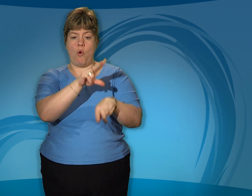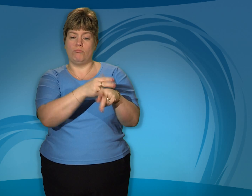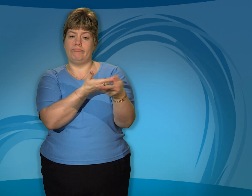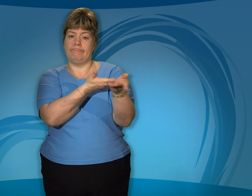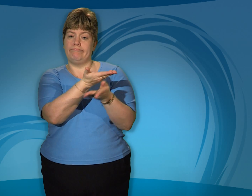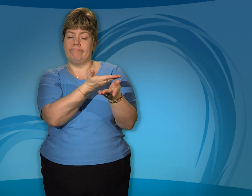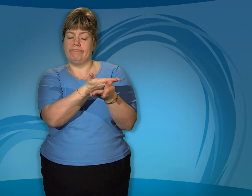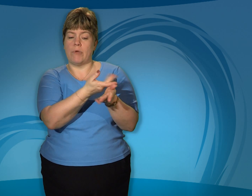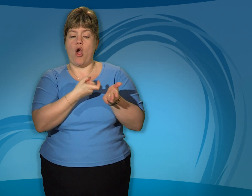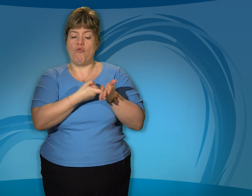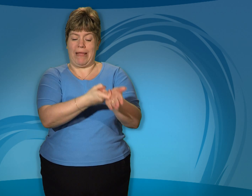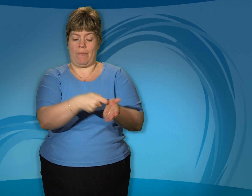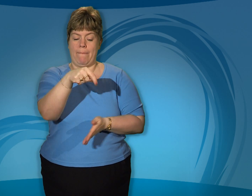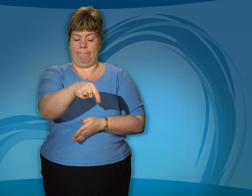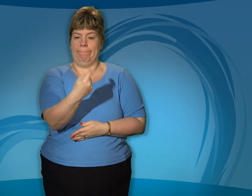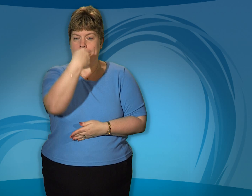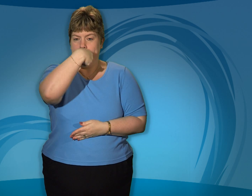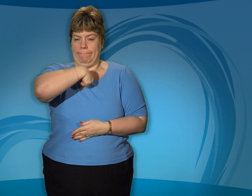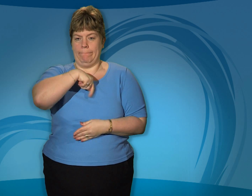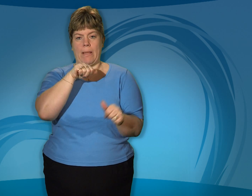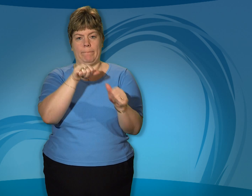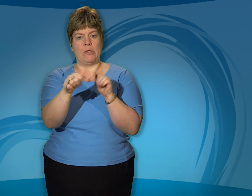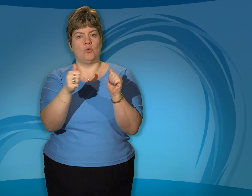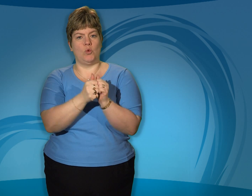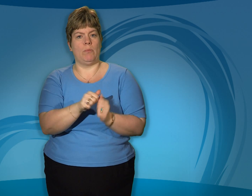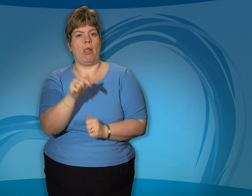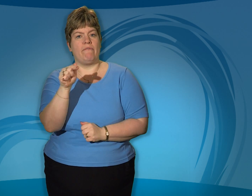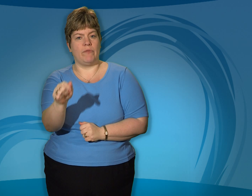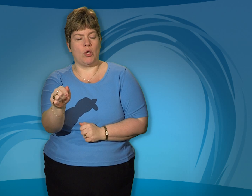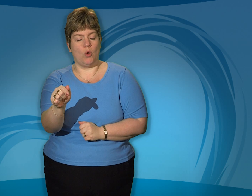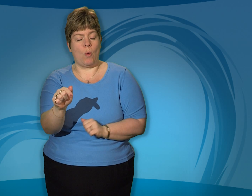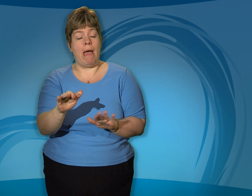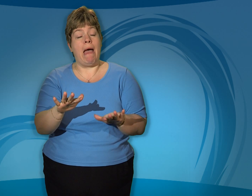Your consultant has recommended this procedure as being the best option.